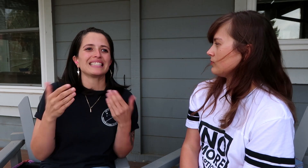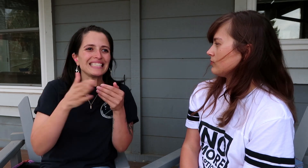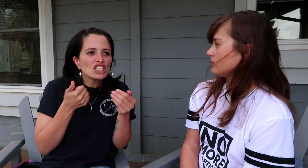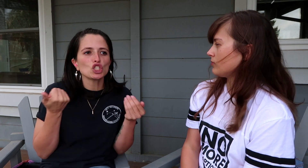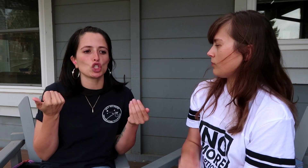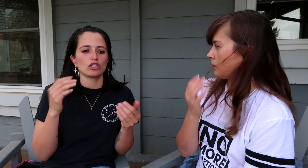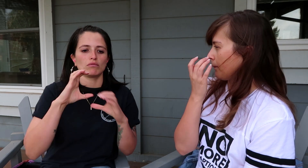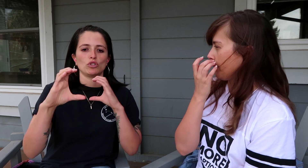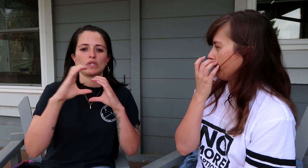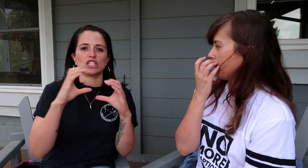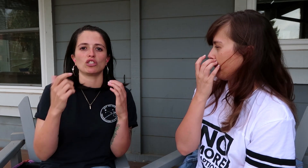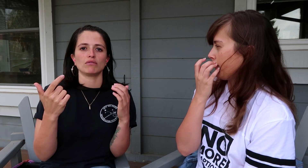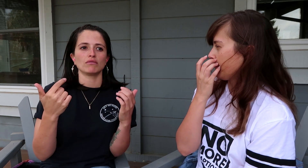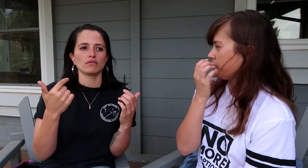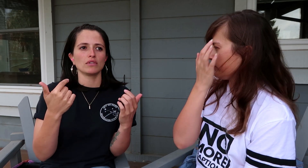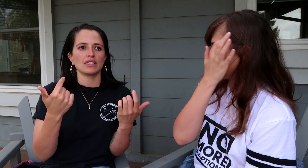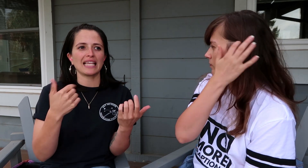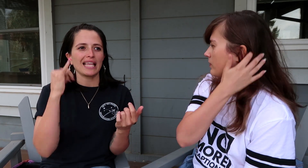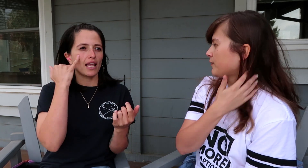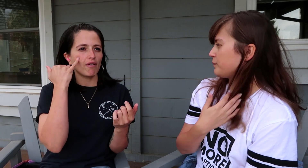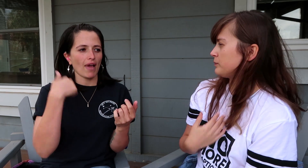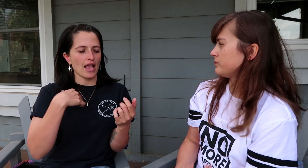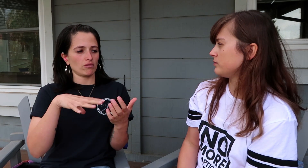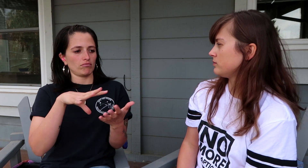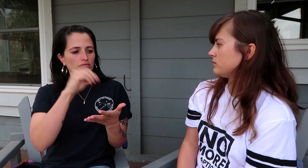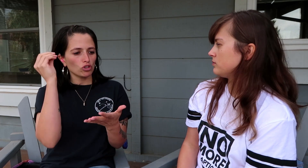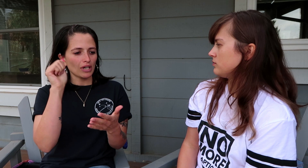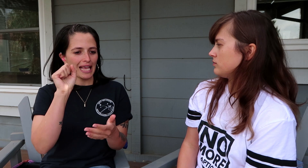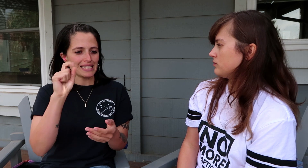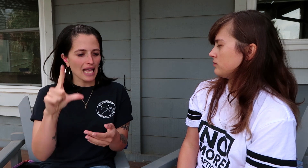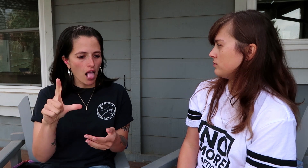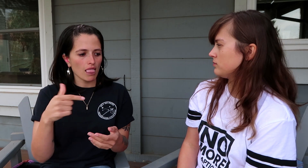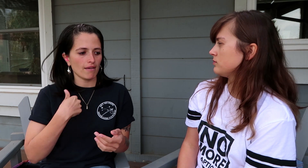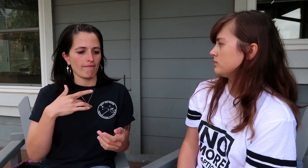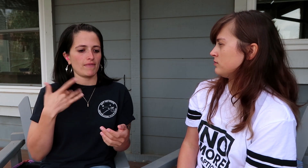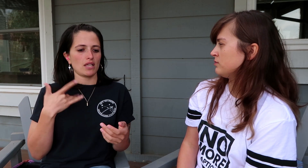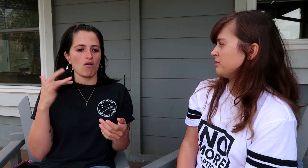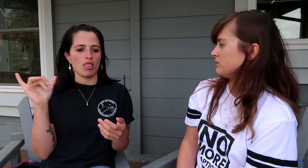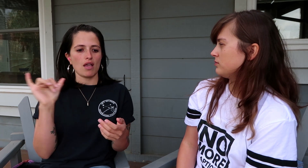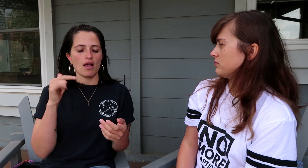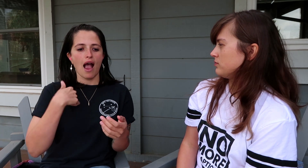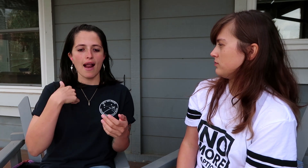It just would make communication easier. And if I learned ASL, I feel like